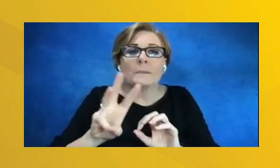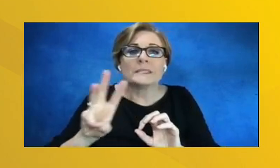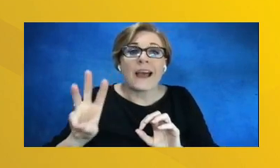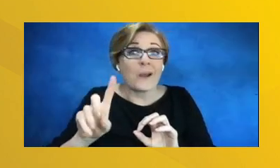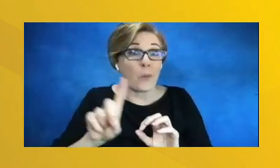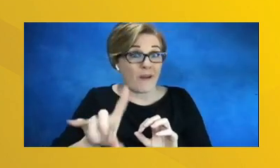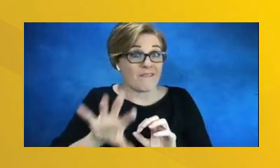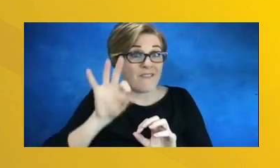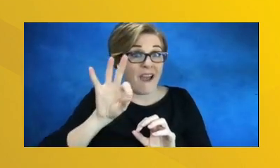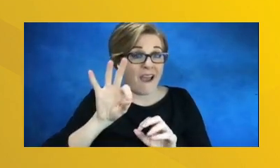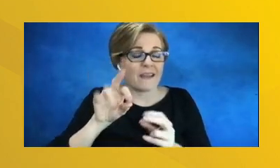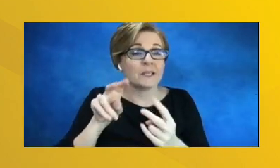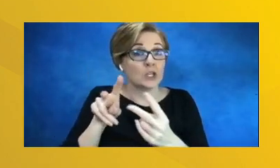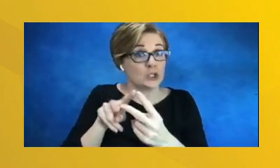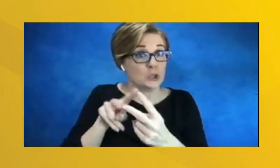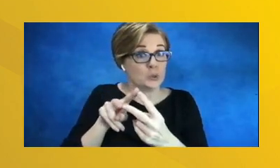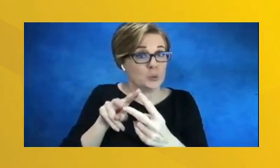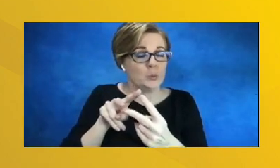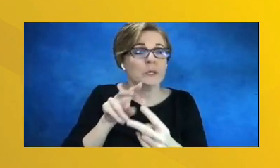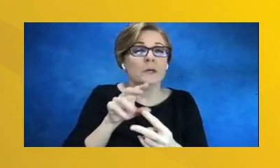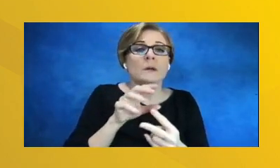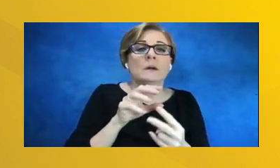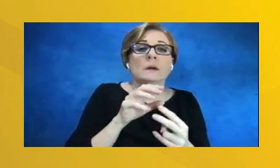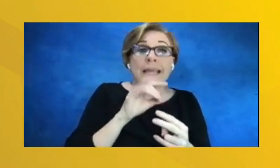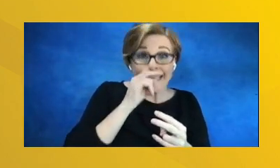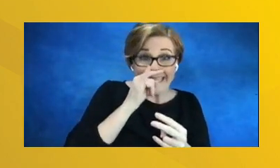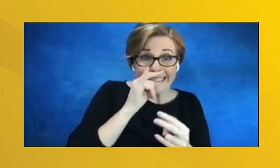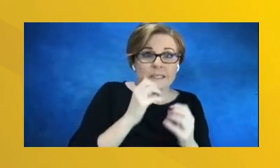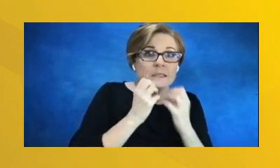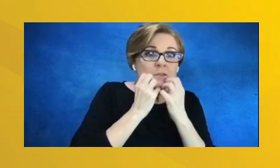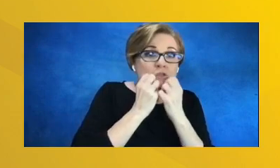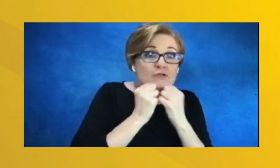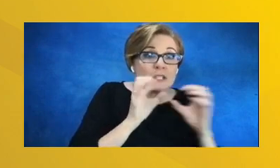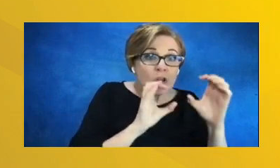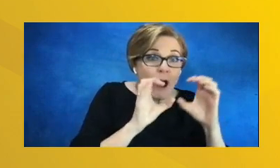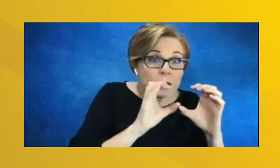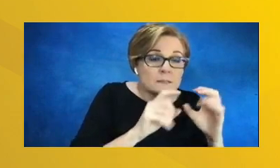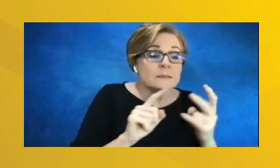treasure hunt are both located, so please check that out.